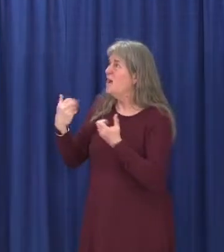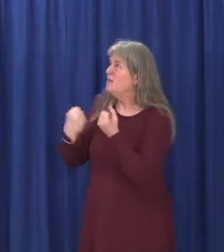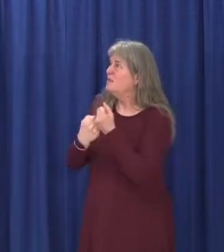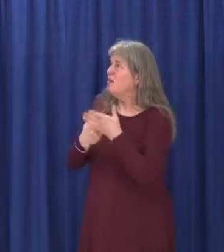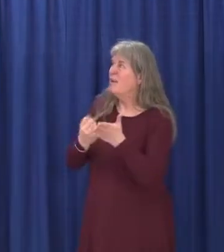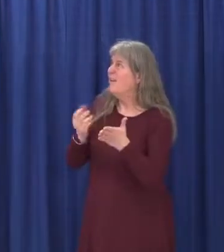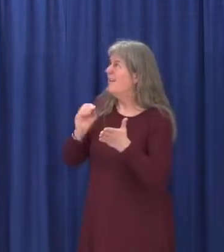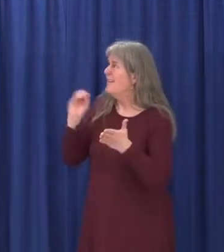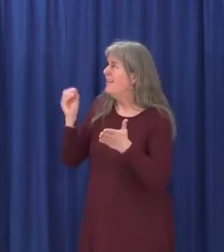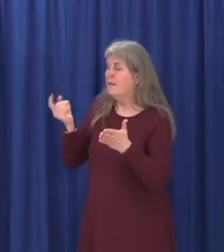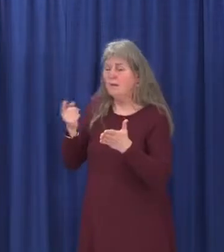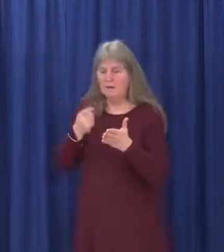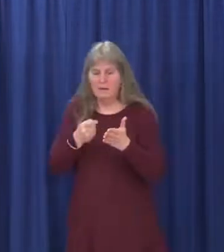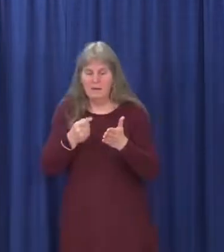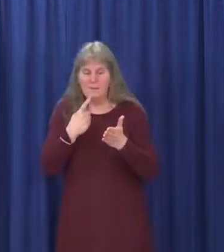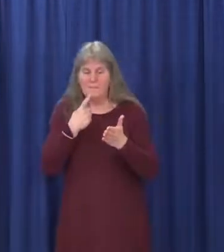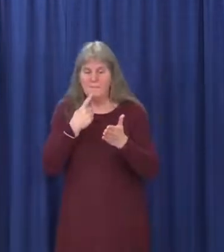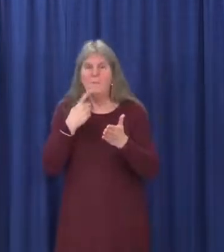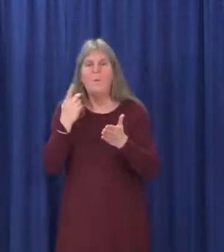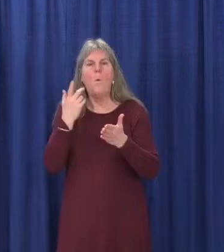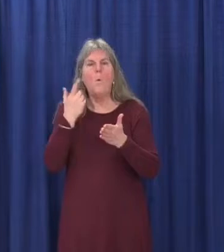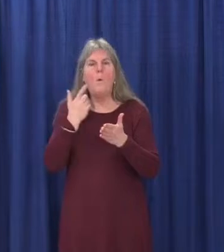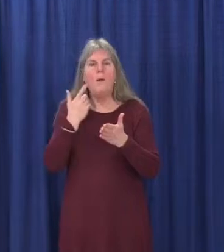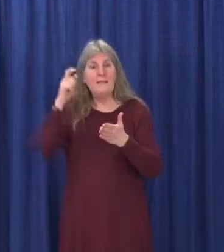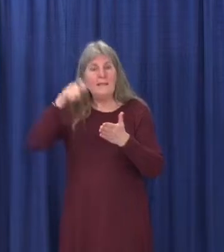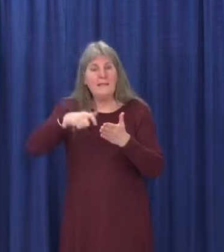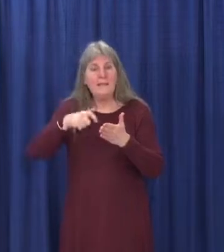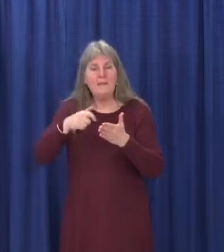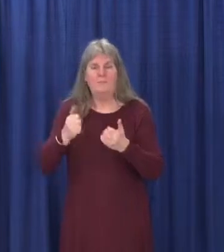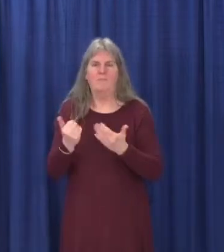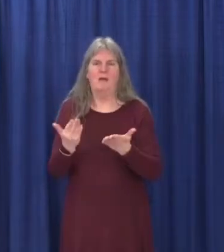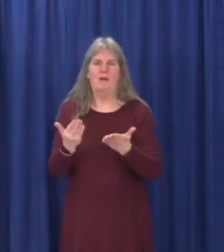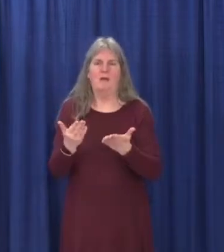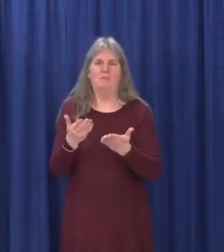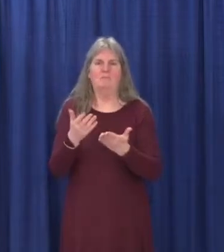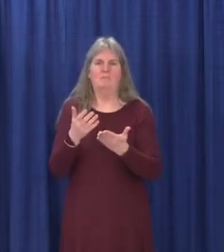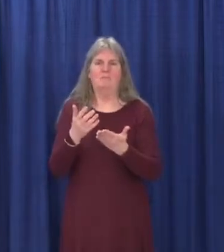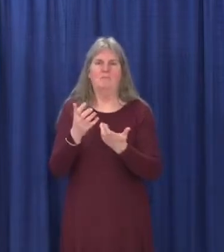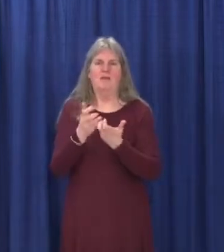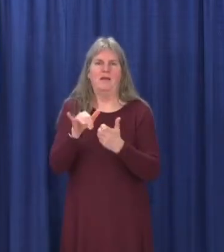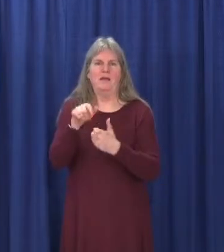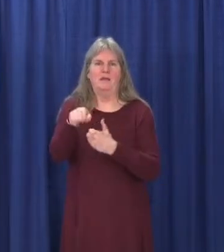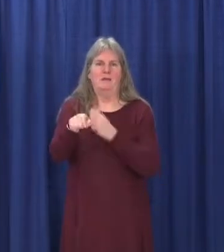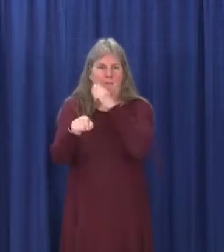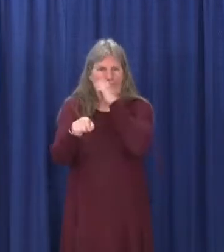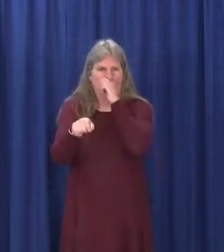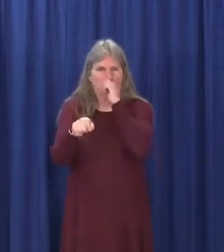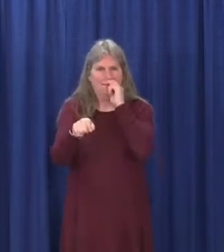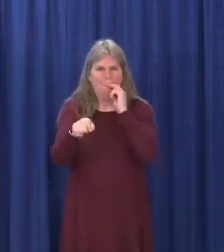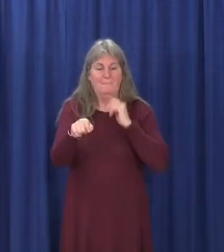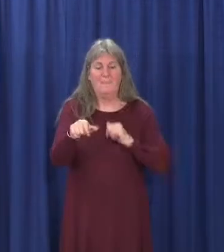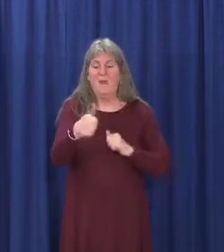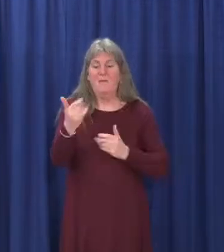delivered to Yukoners. So, we are in a position where, you know, unlike probably most jurisdictions in this country,